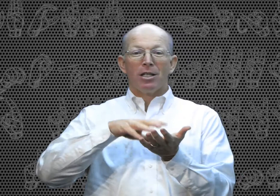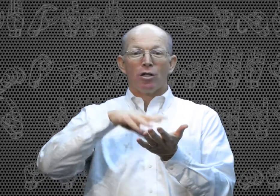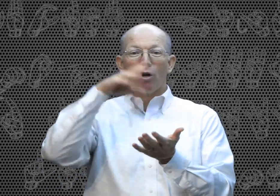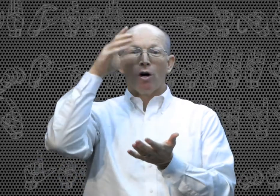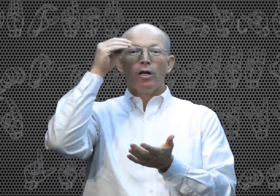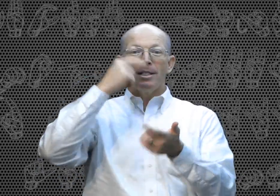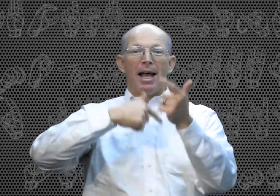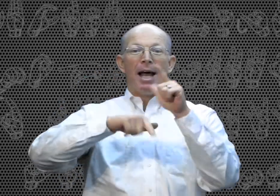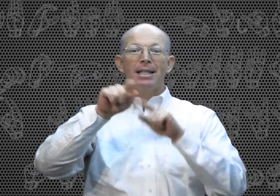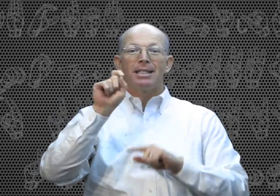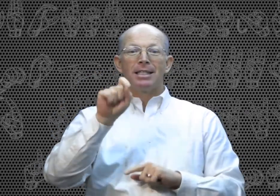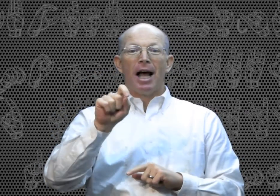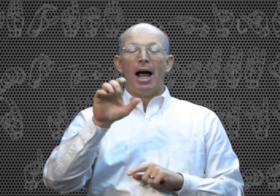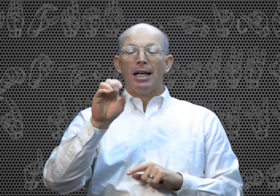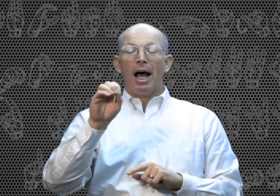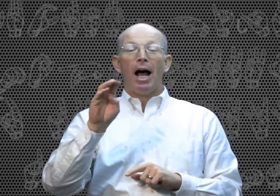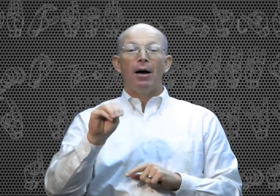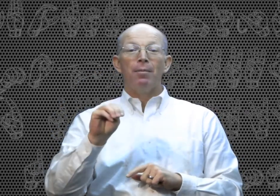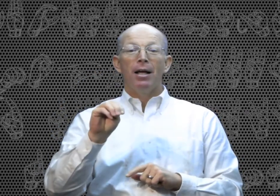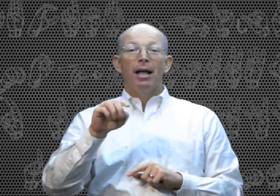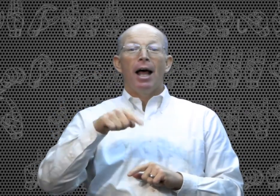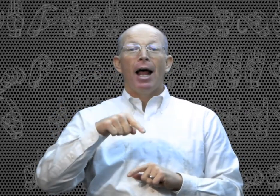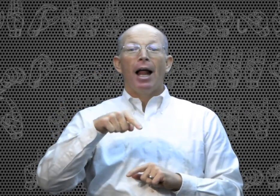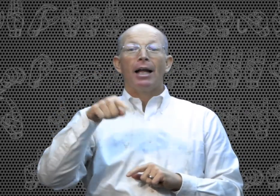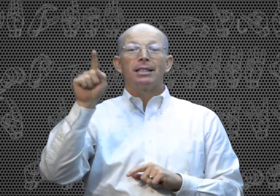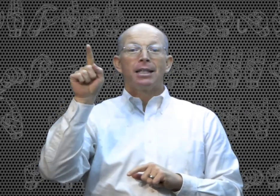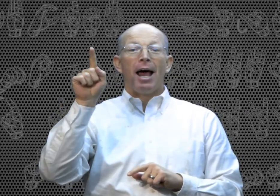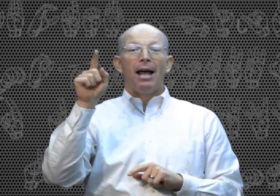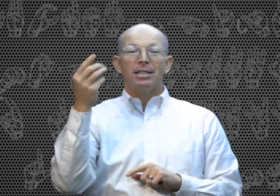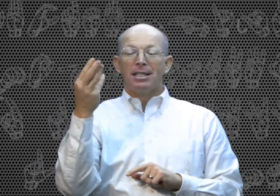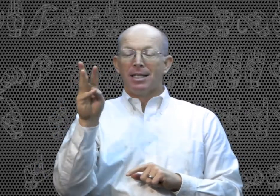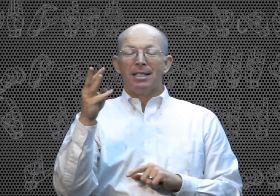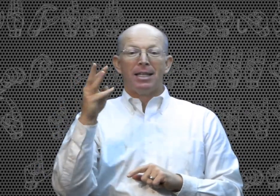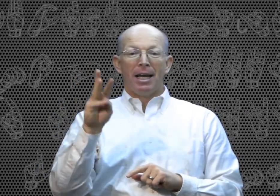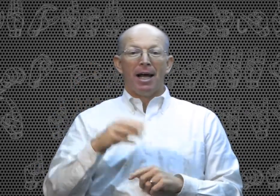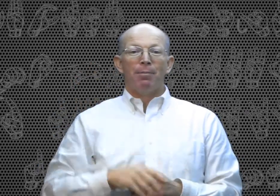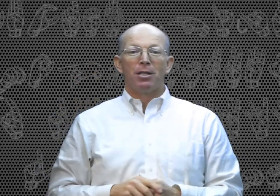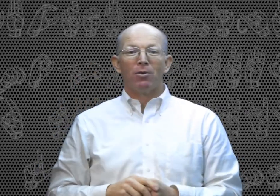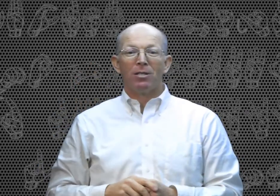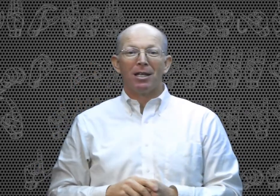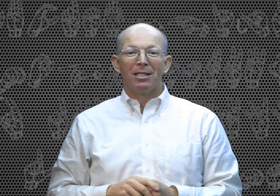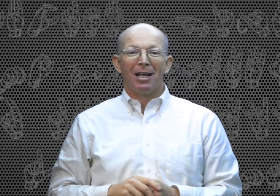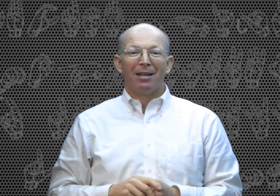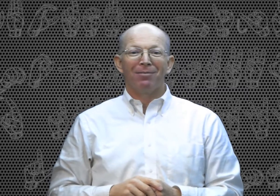Again this is LearnSigns.com/16. Episode 16.